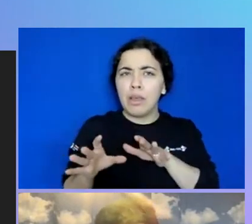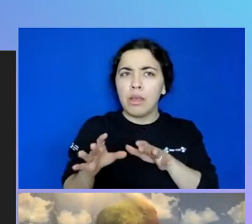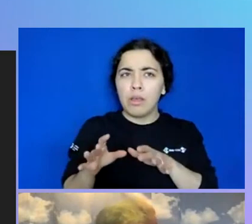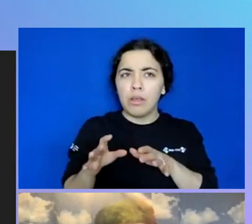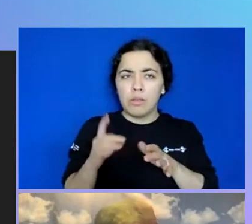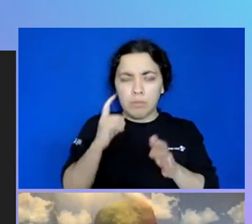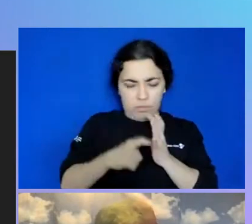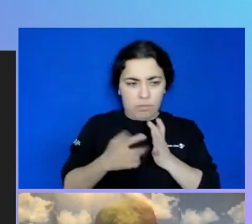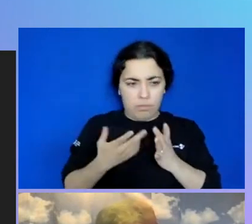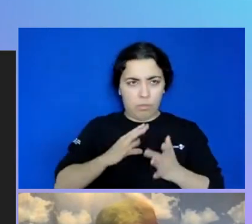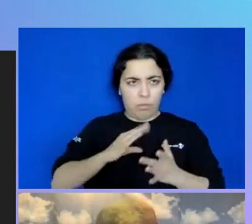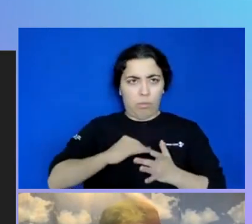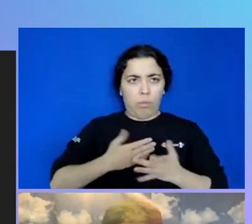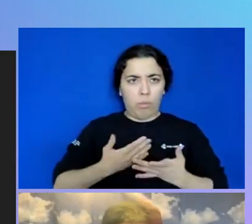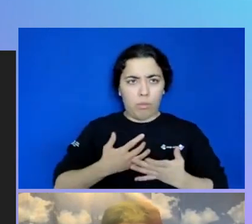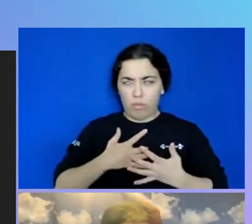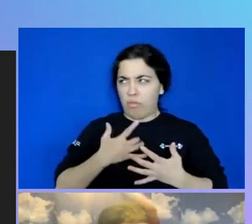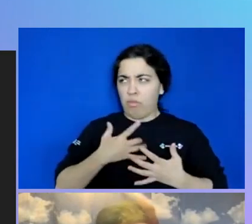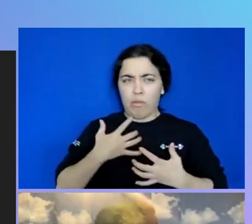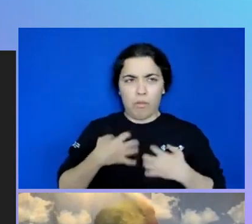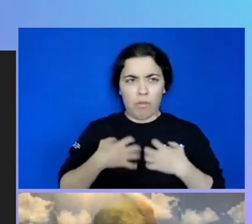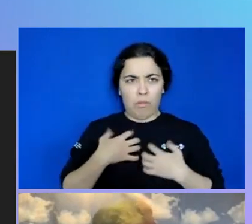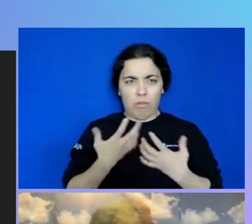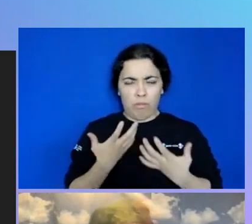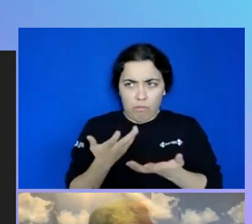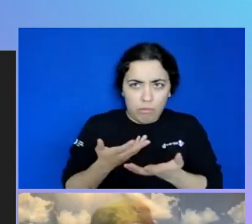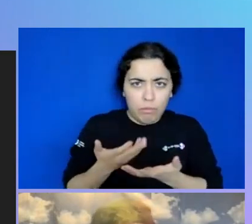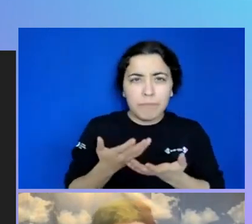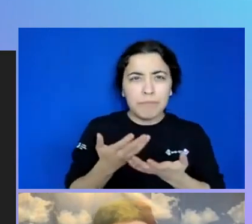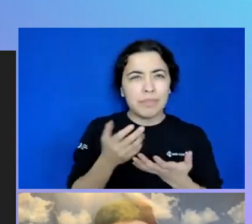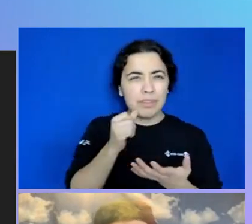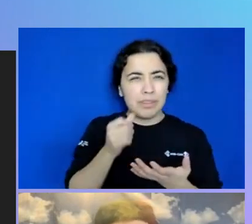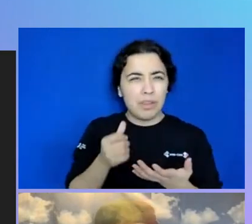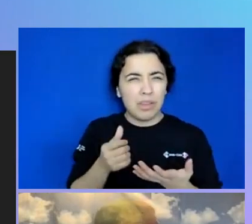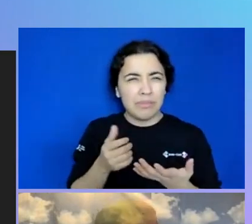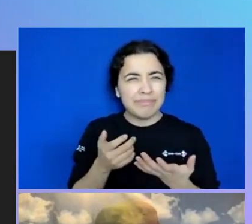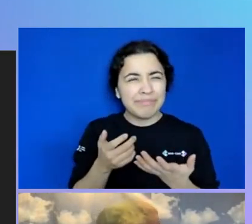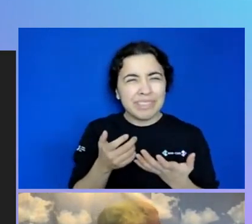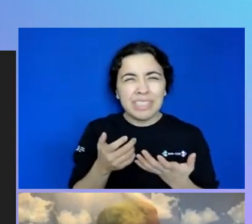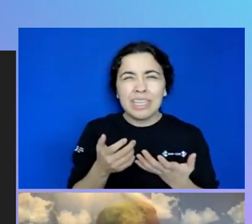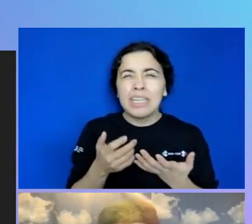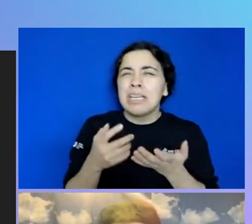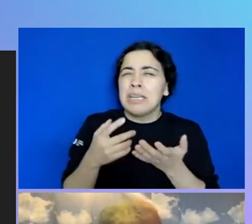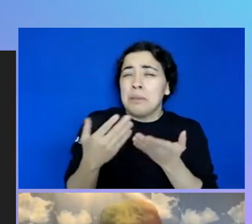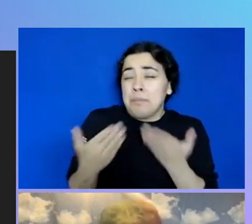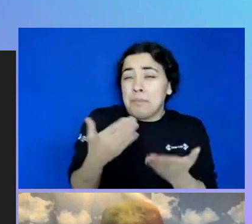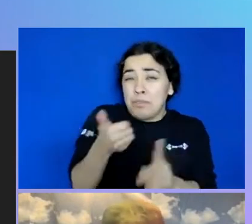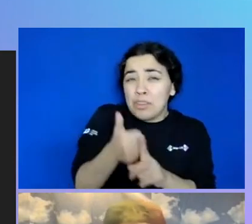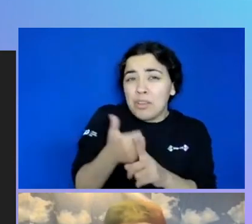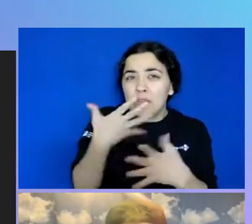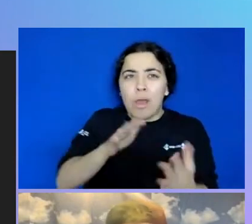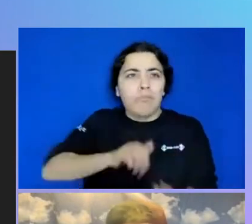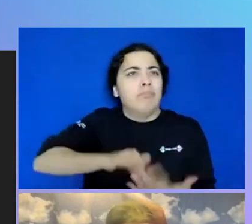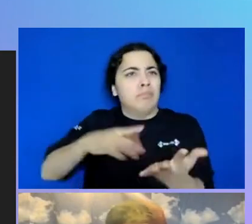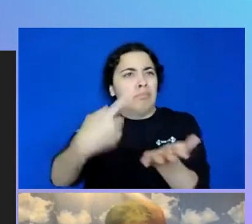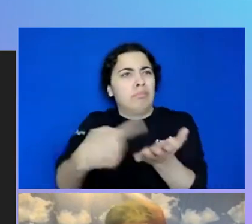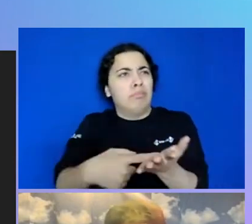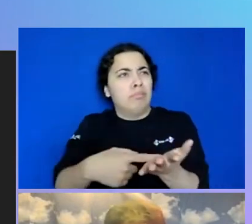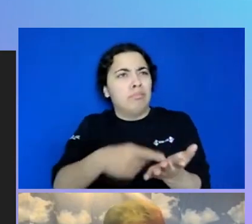maybe always a issue that you want to confront. Like in the